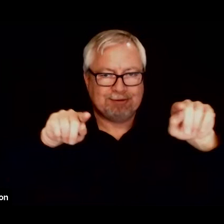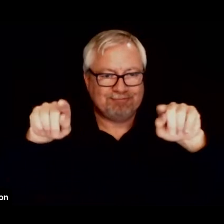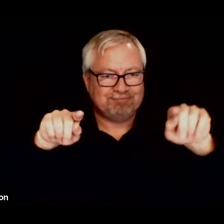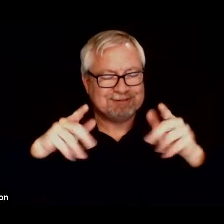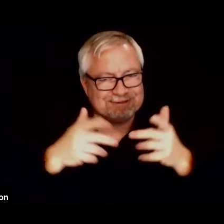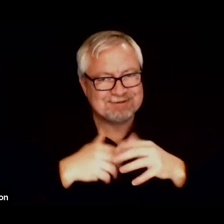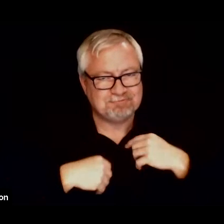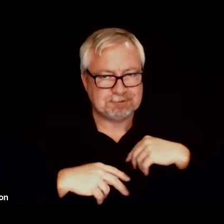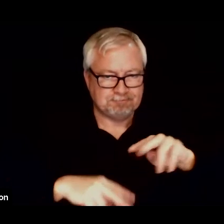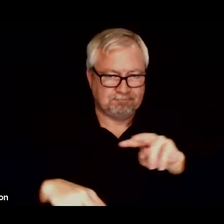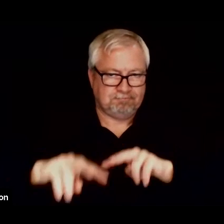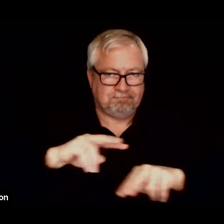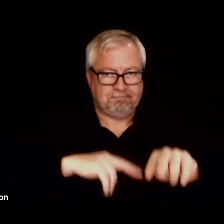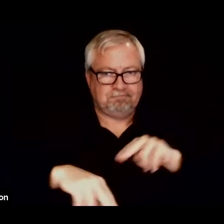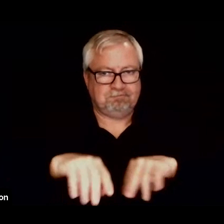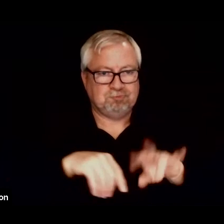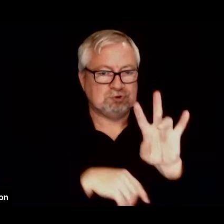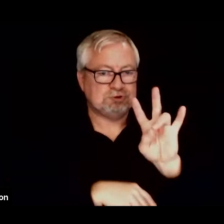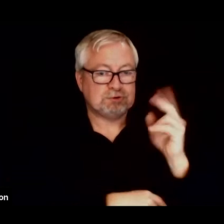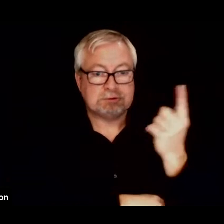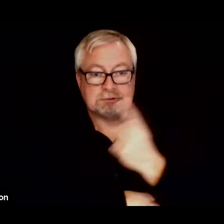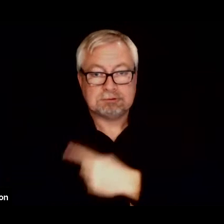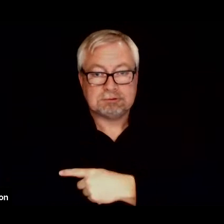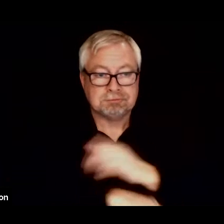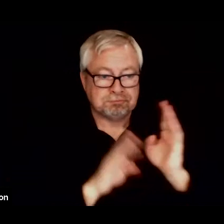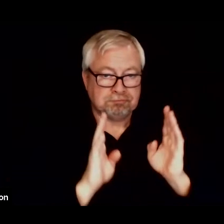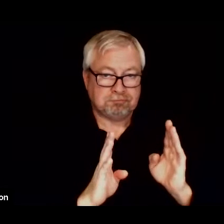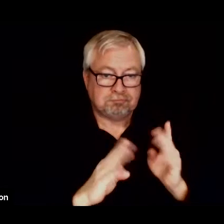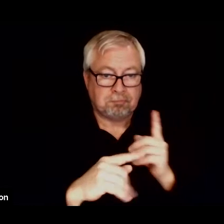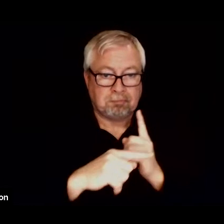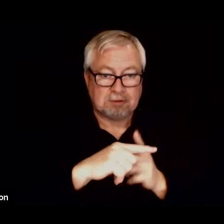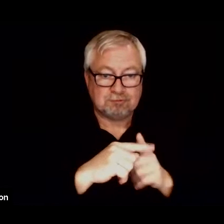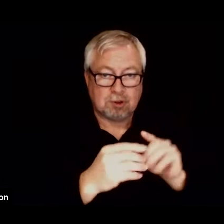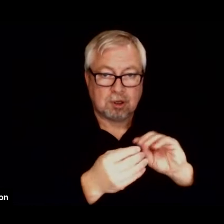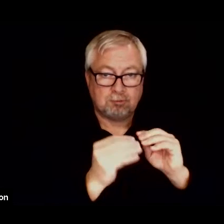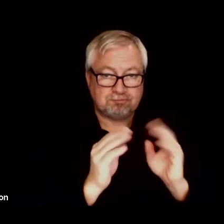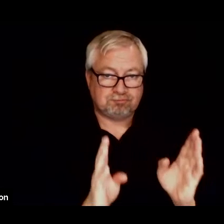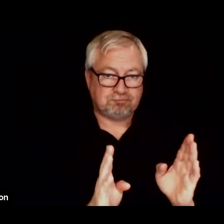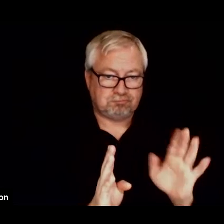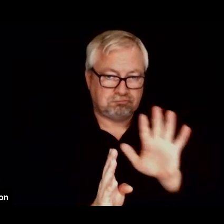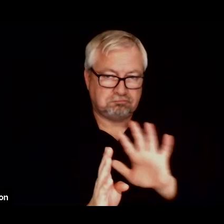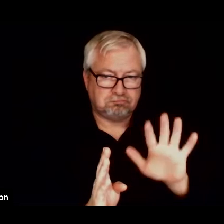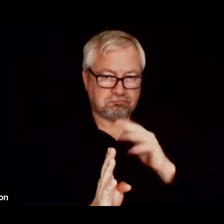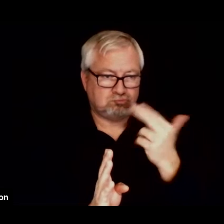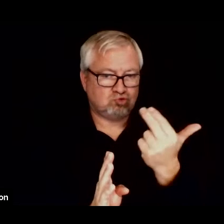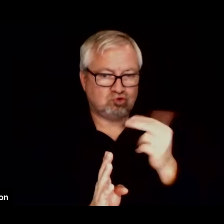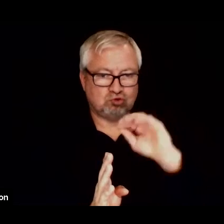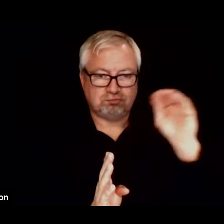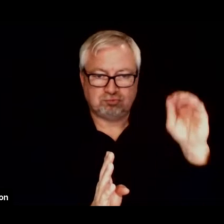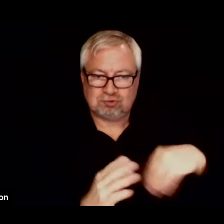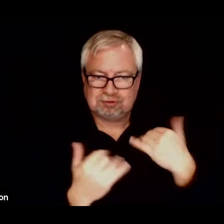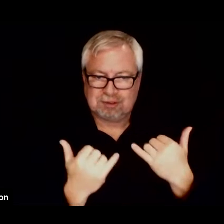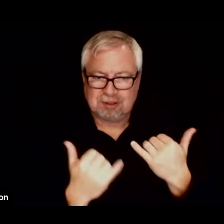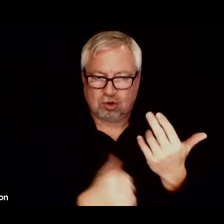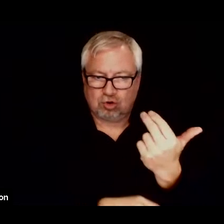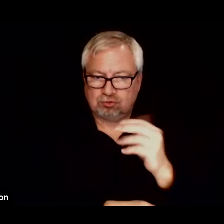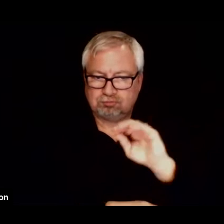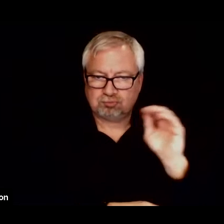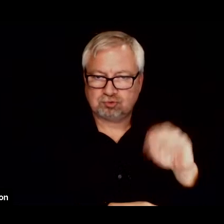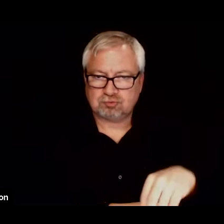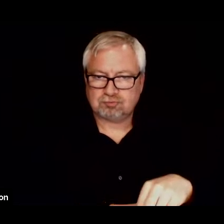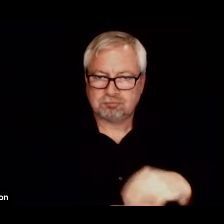which is still right around 13. We had been glad to see that that metric kicked below 12